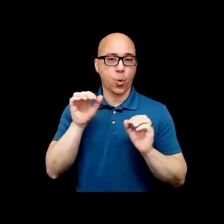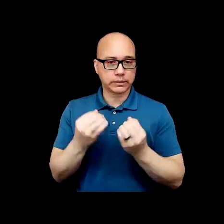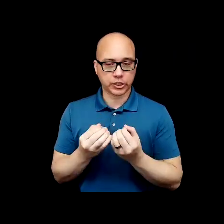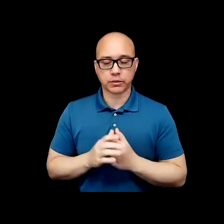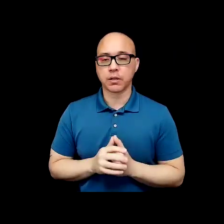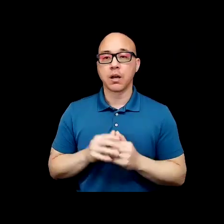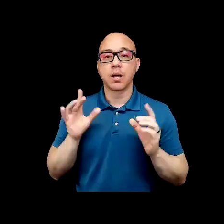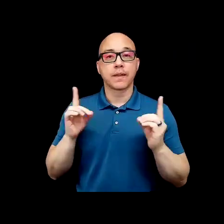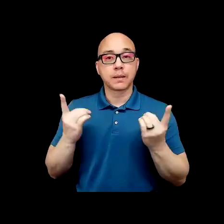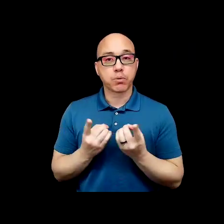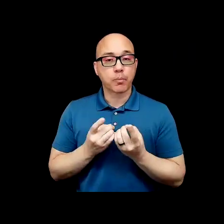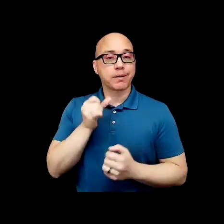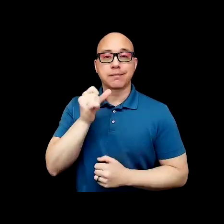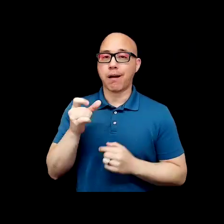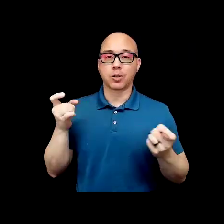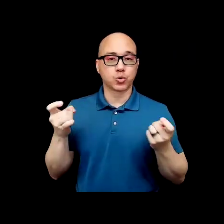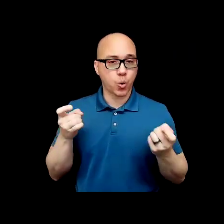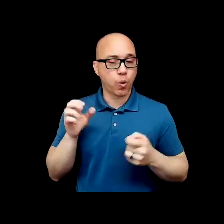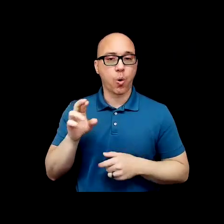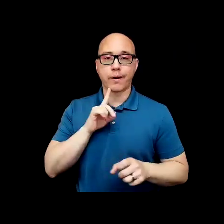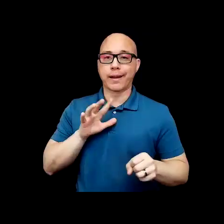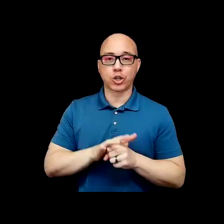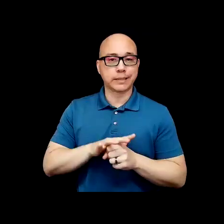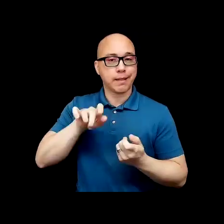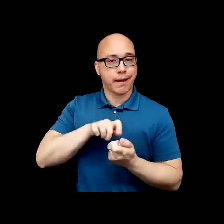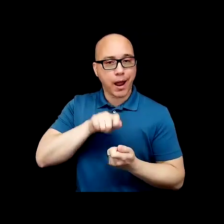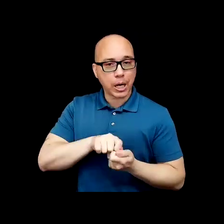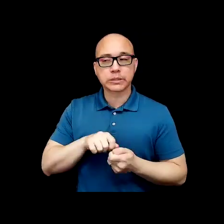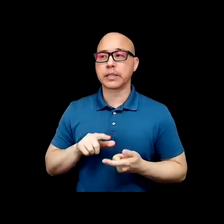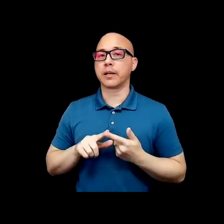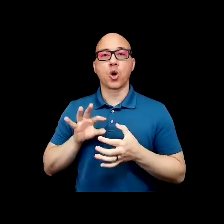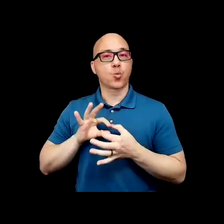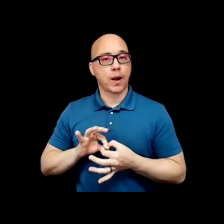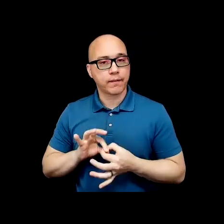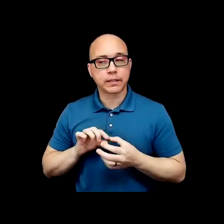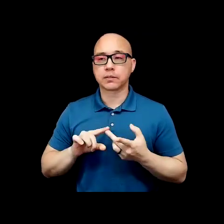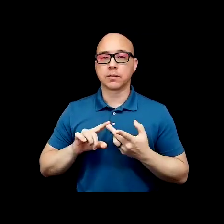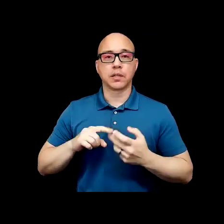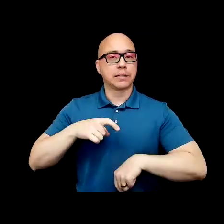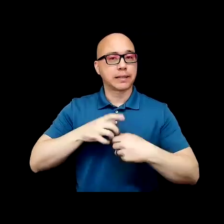The department does not control or guarantee the accuracy, relevance, timeliness, or completeness